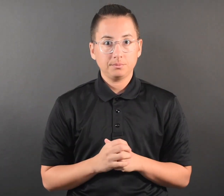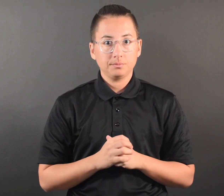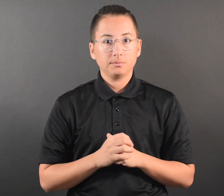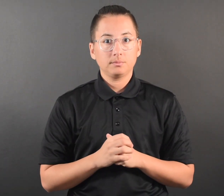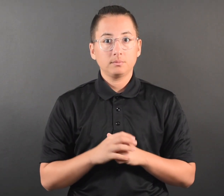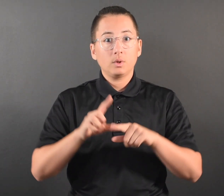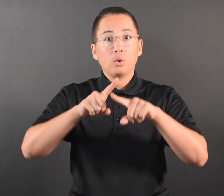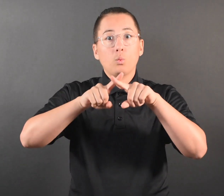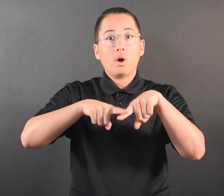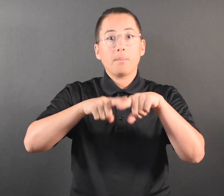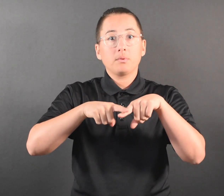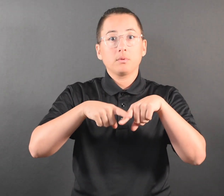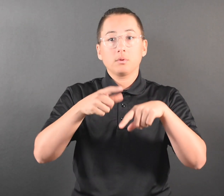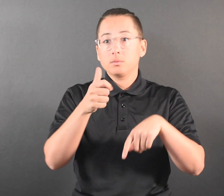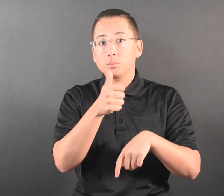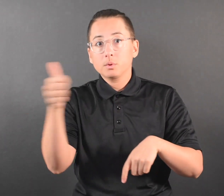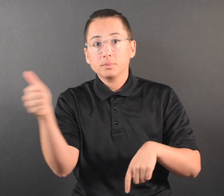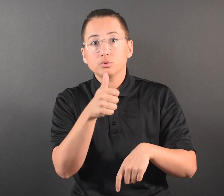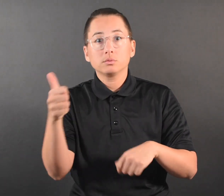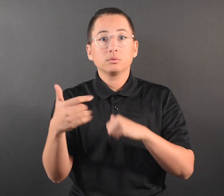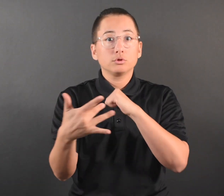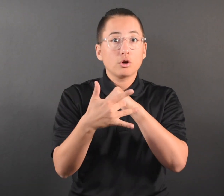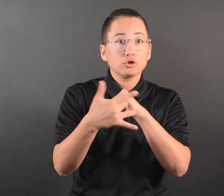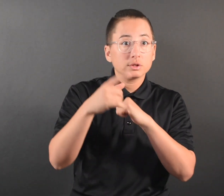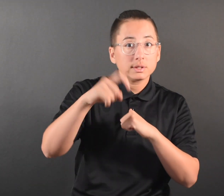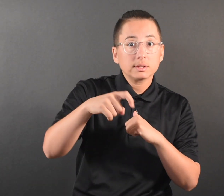Reliable transportation and technology needs can also be covered.